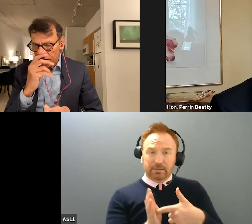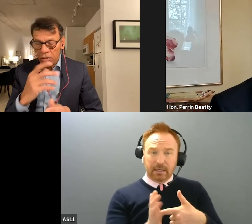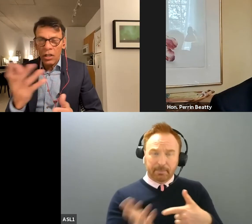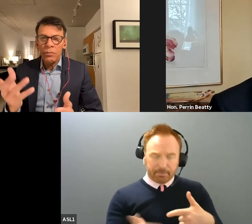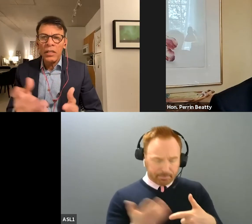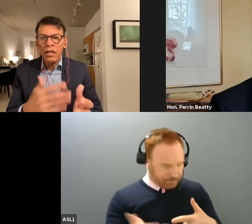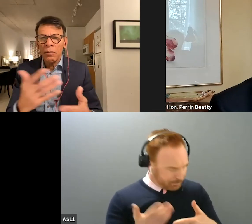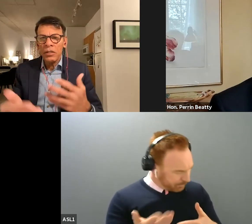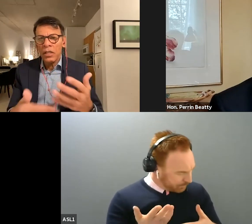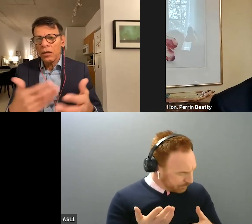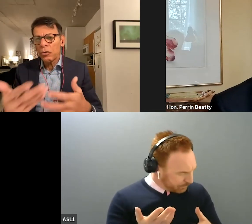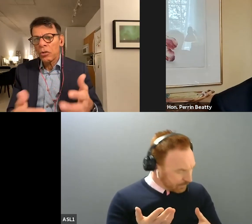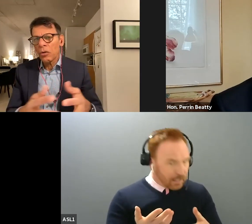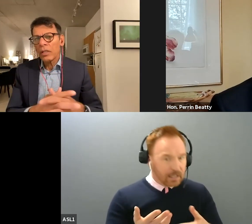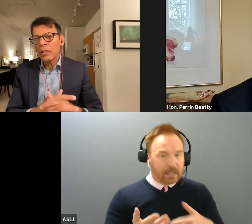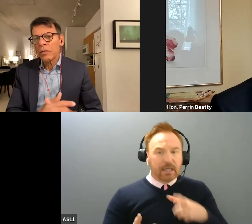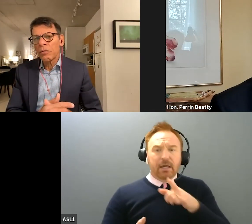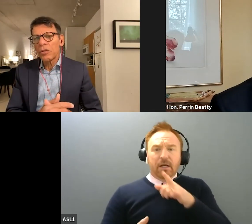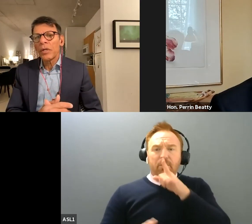fiscal update, the government said they are going to look at reviewing